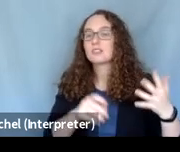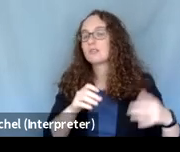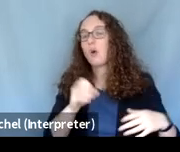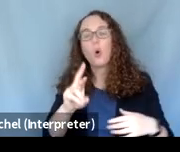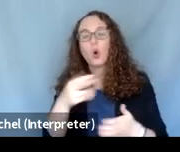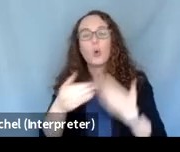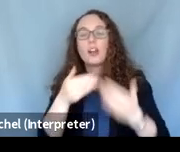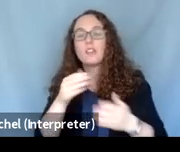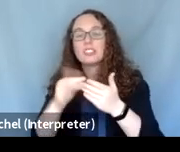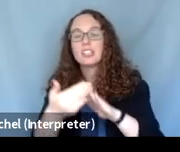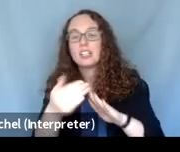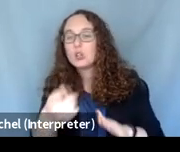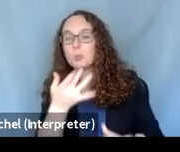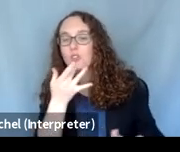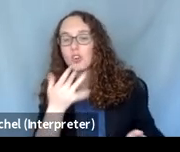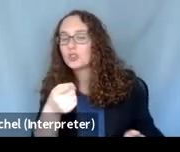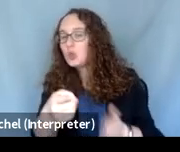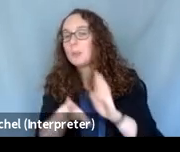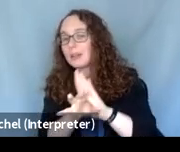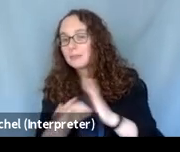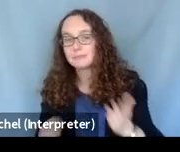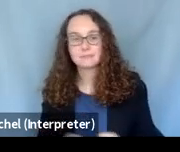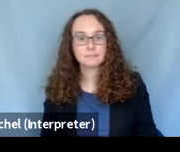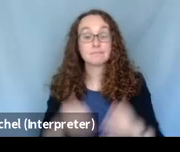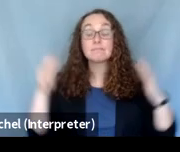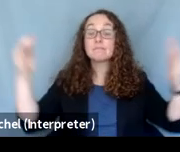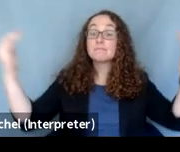yesterday working with a student. This is a website where you can,